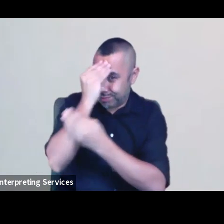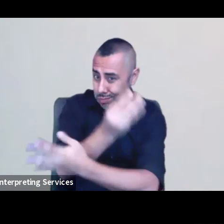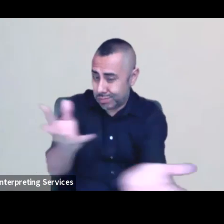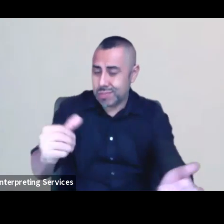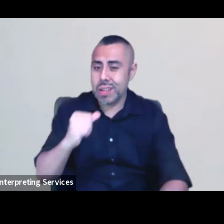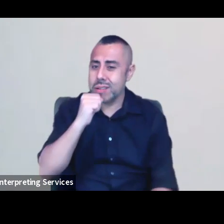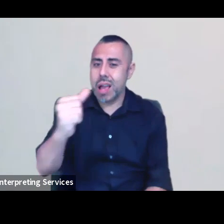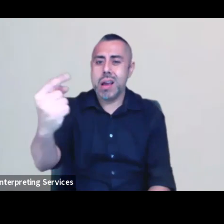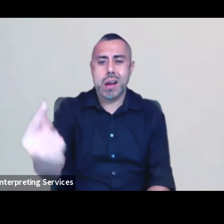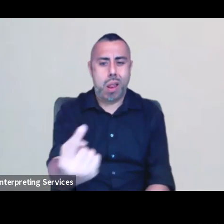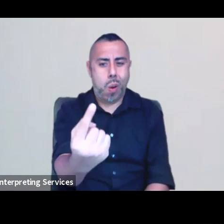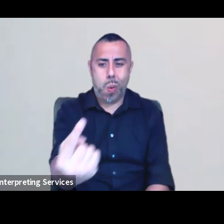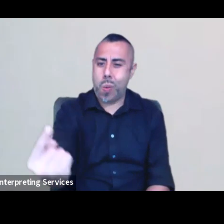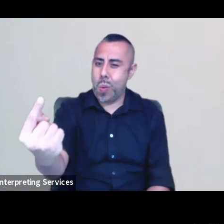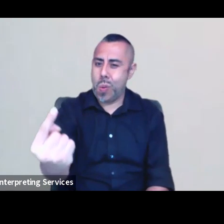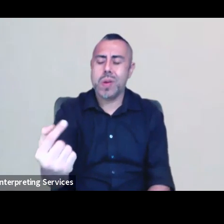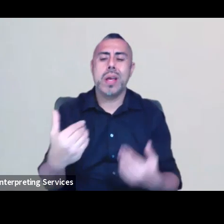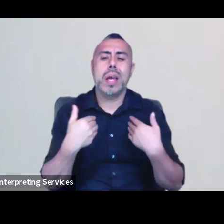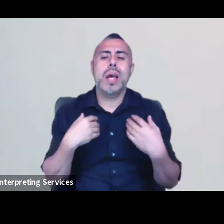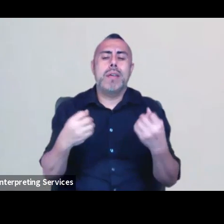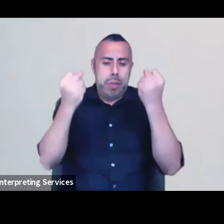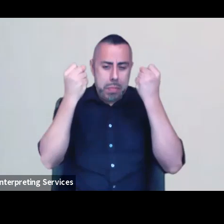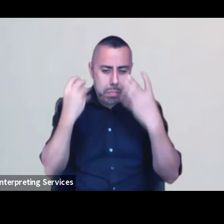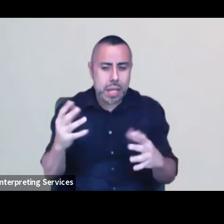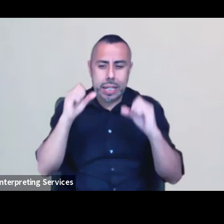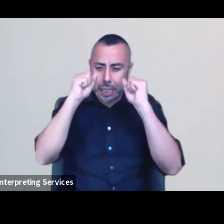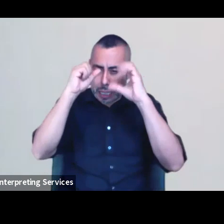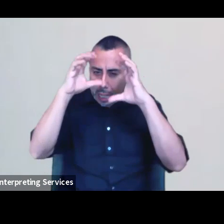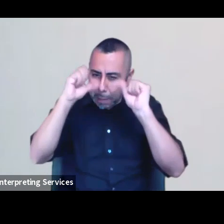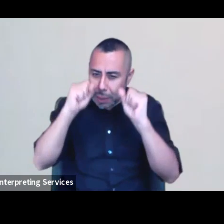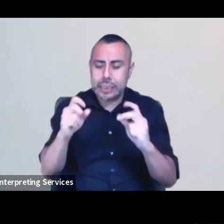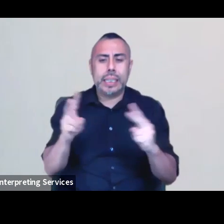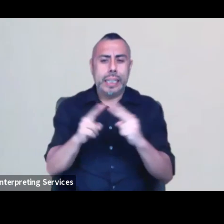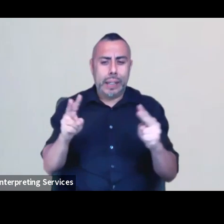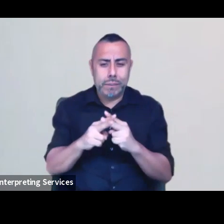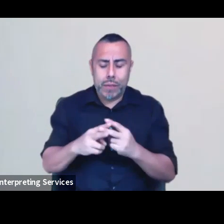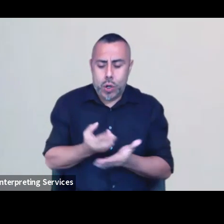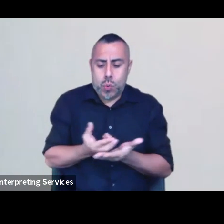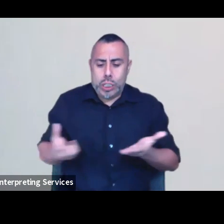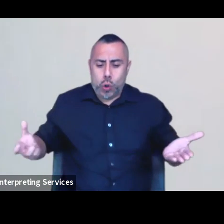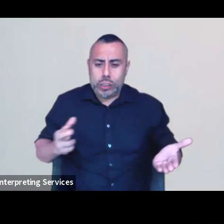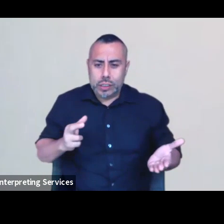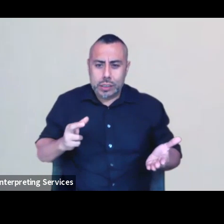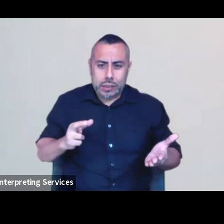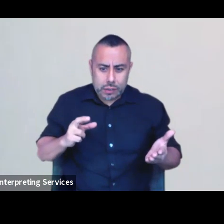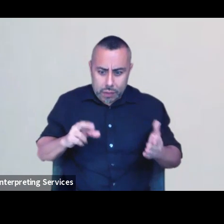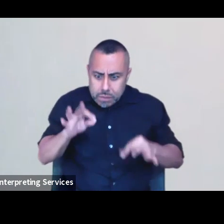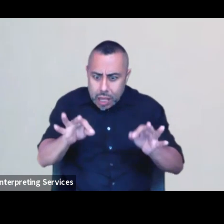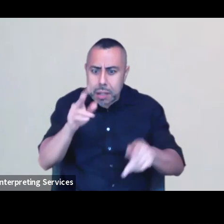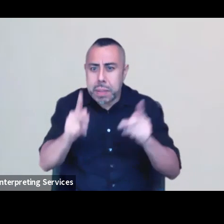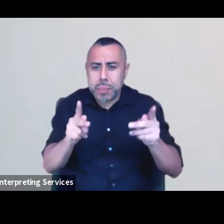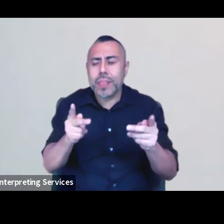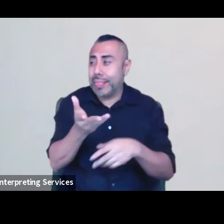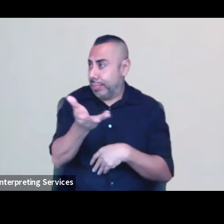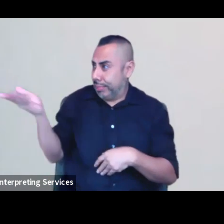and resourceful people in the field care deeply about what's happening to our freelance art and artist communities and these are folks